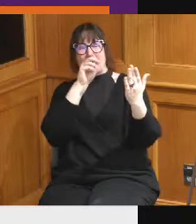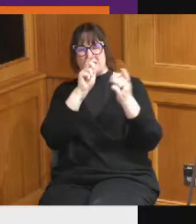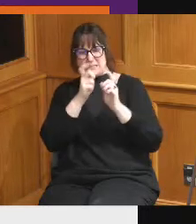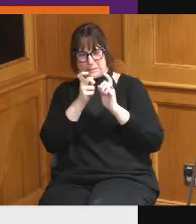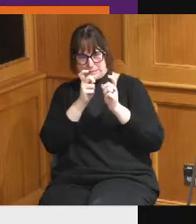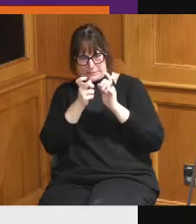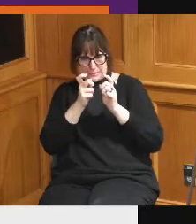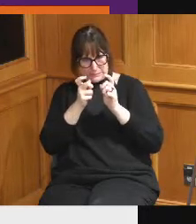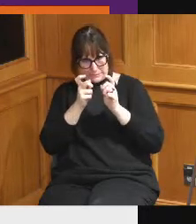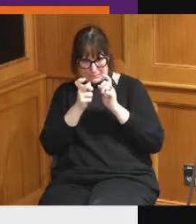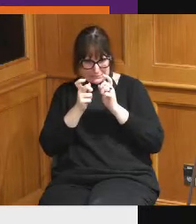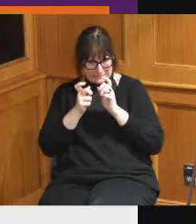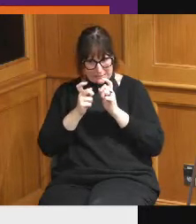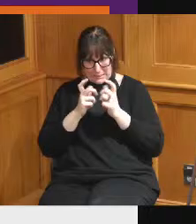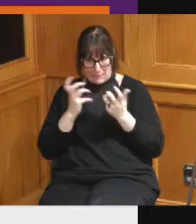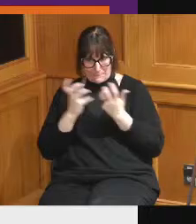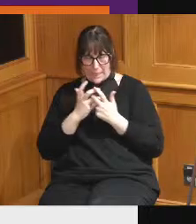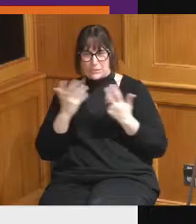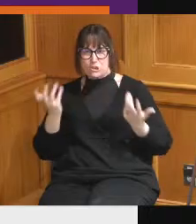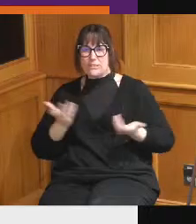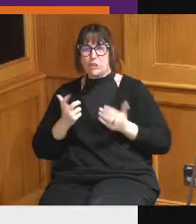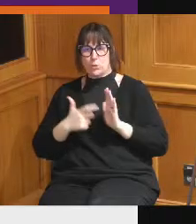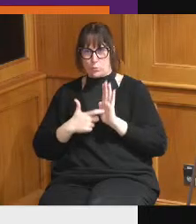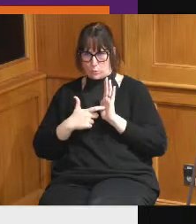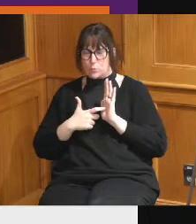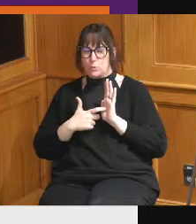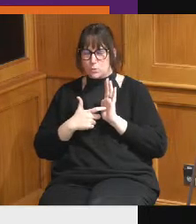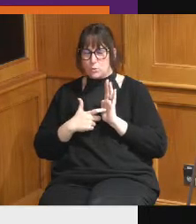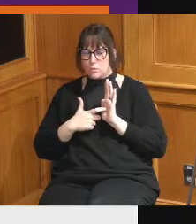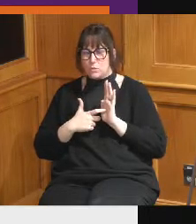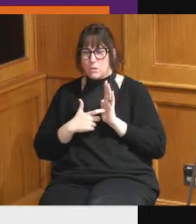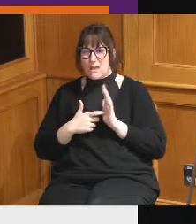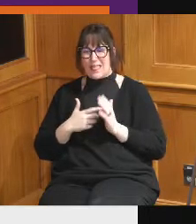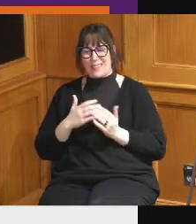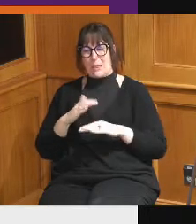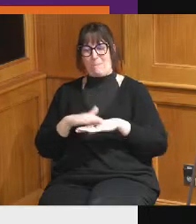state and city and county as sort of like the basic minimum levels for a living unit either